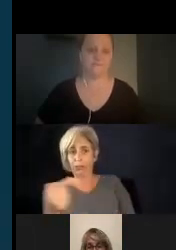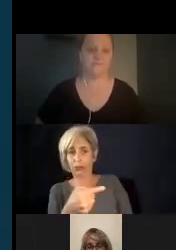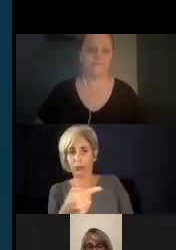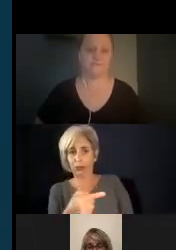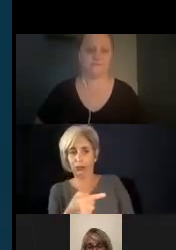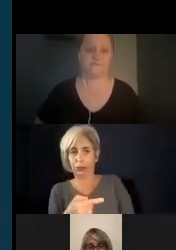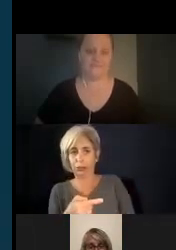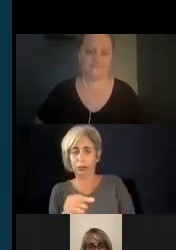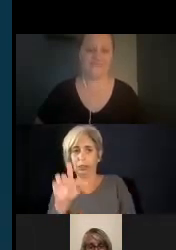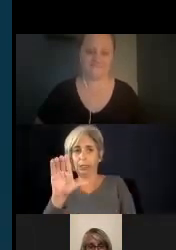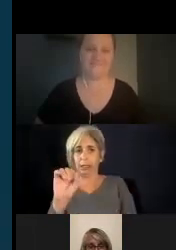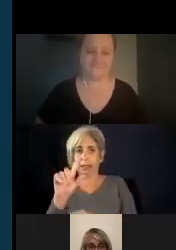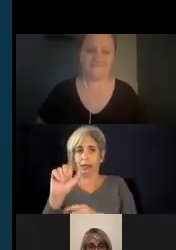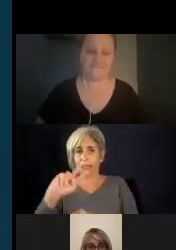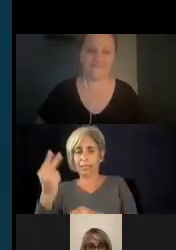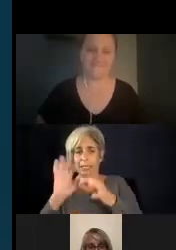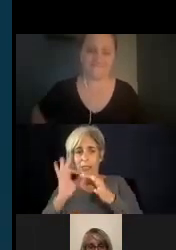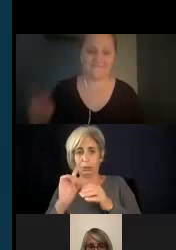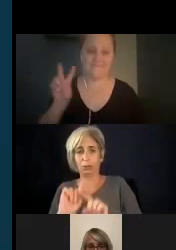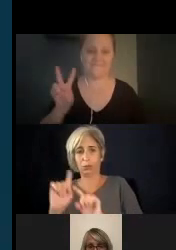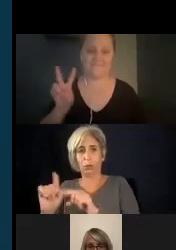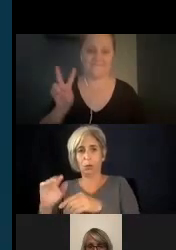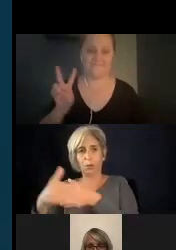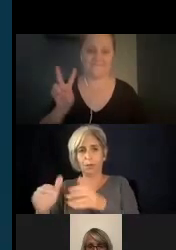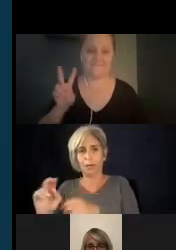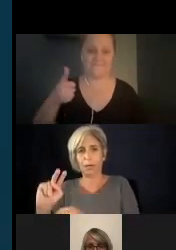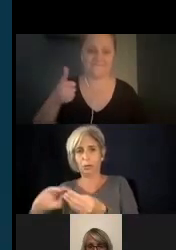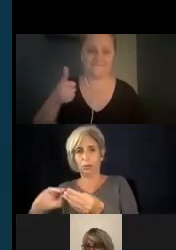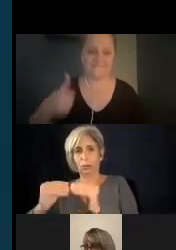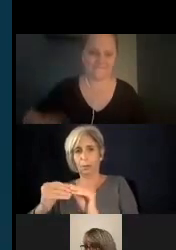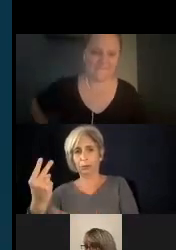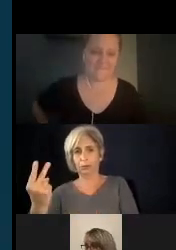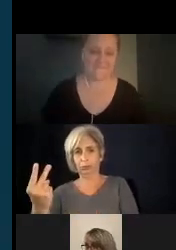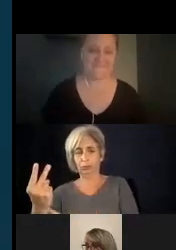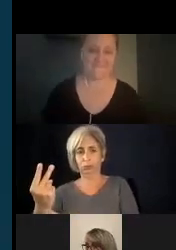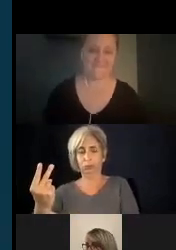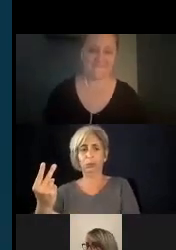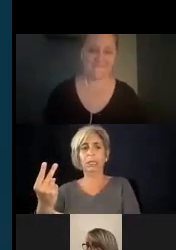Clara, our second interpreter, you will go into breakout room 2. and